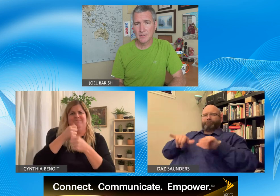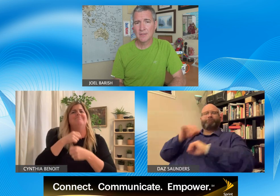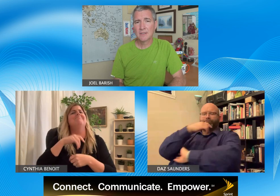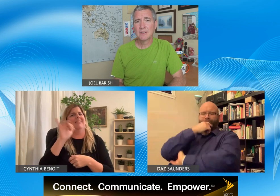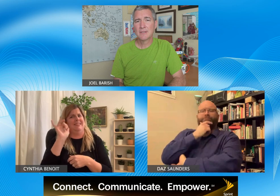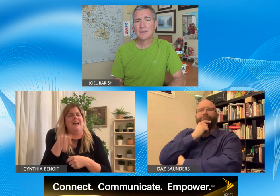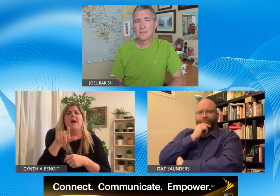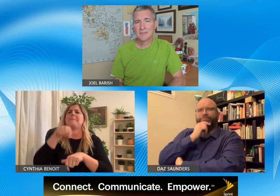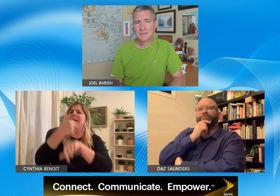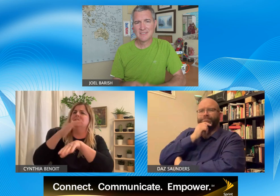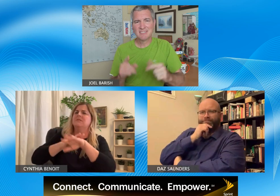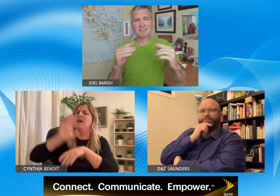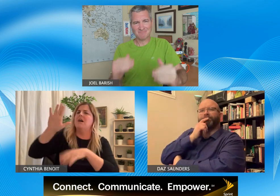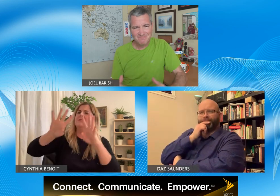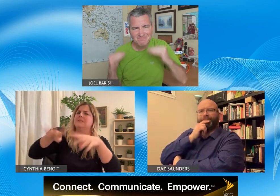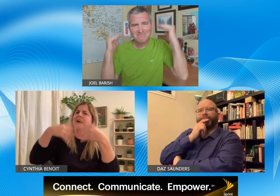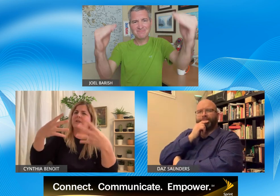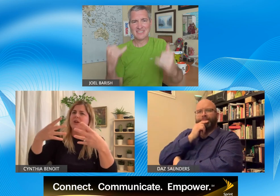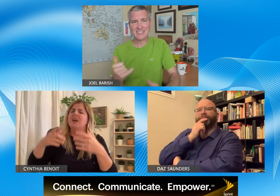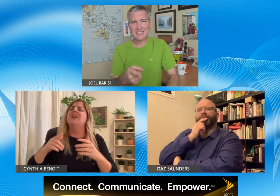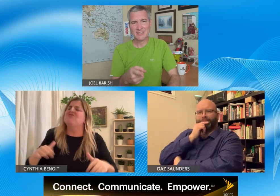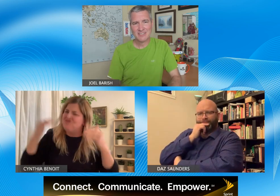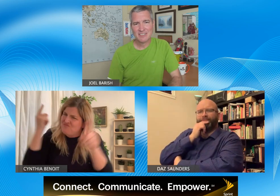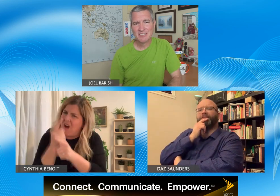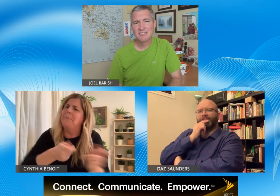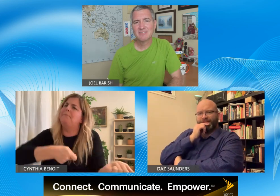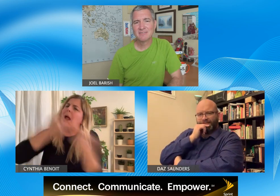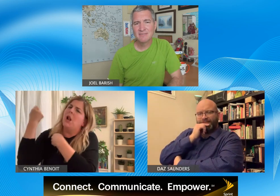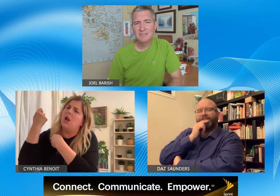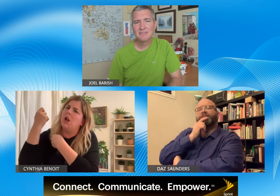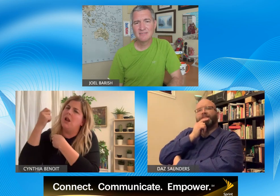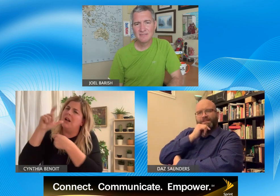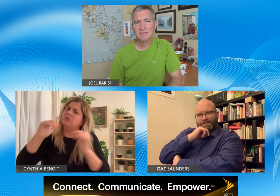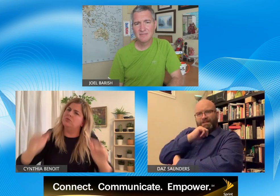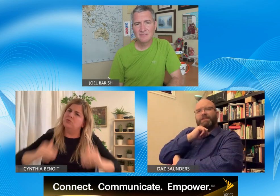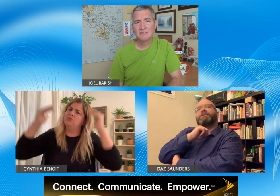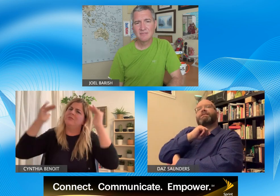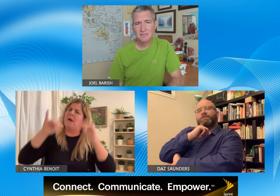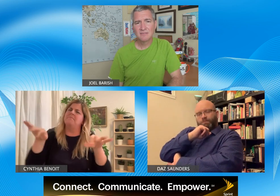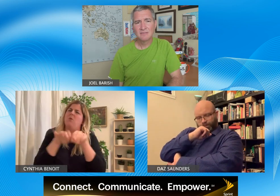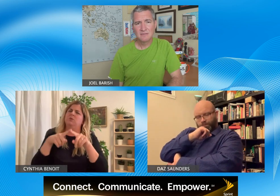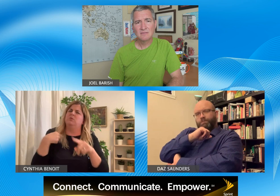Yes, It’s like elevating and uplifting LSQ. That’s very valuable to us.